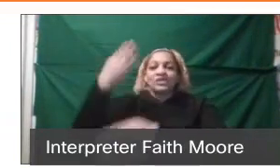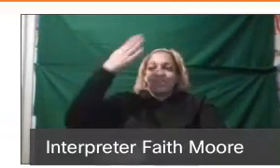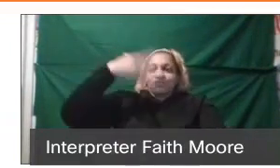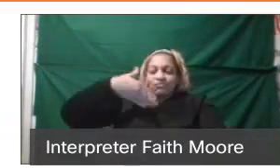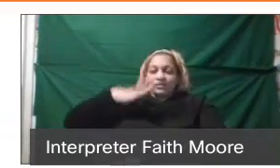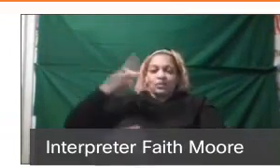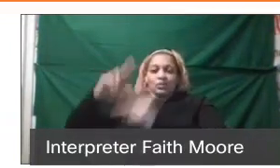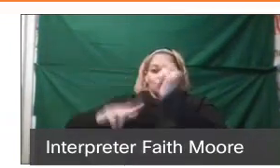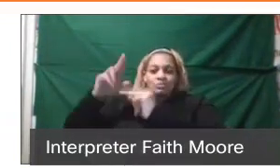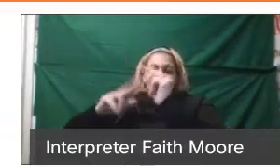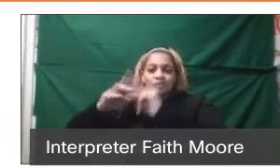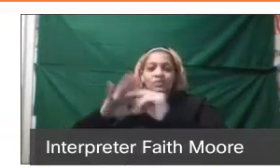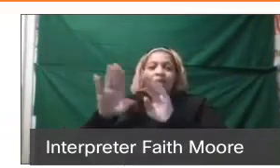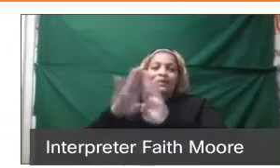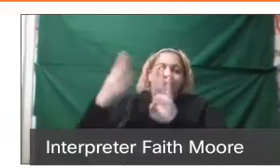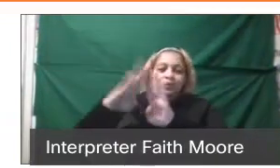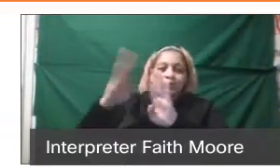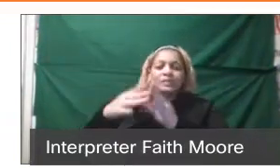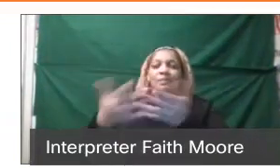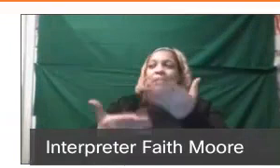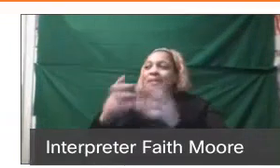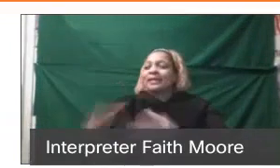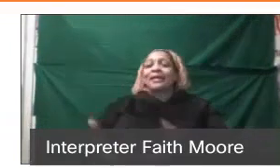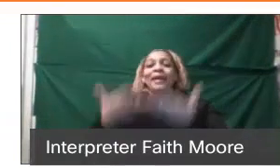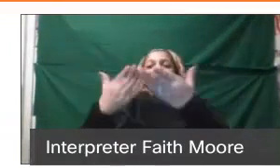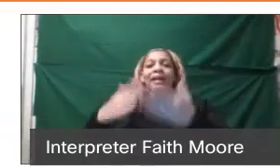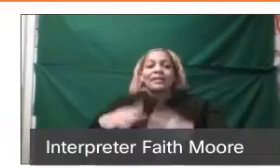With some sort of physical barrier, but like I said, this is all still under review.